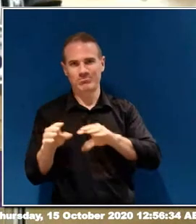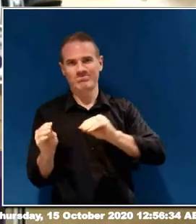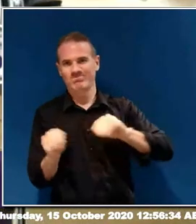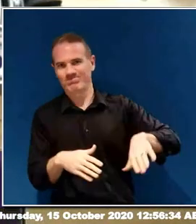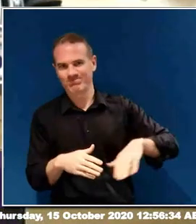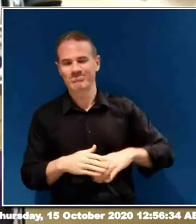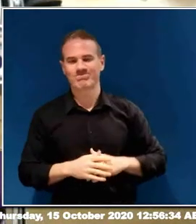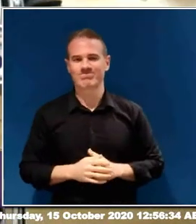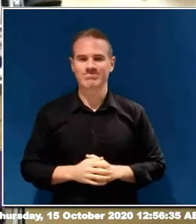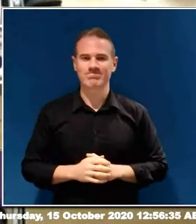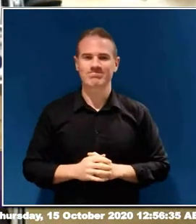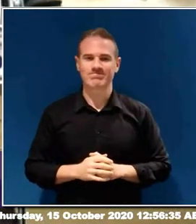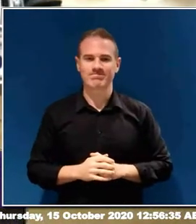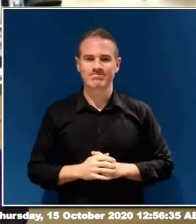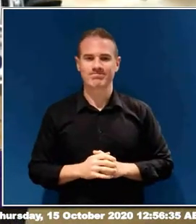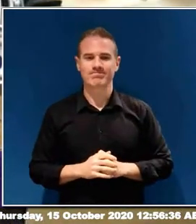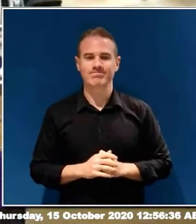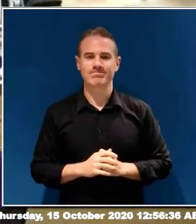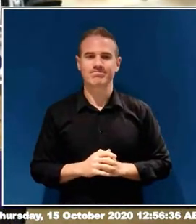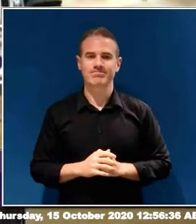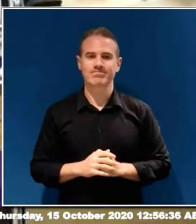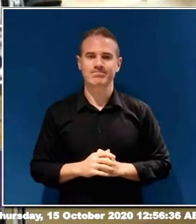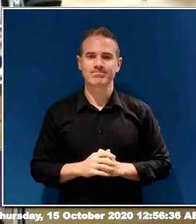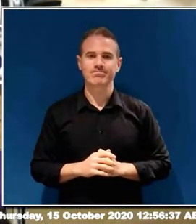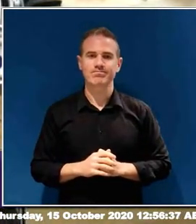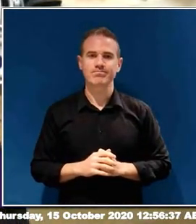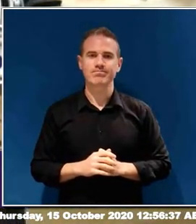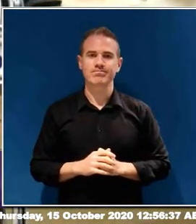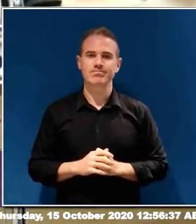School leavers - Sorry, can I interrupt there.